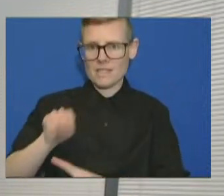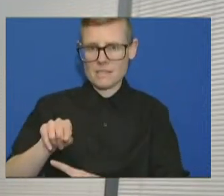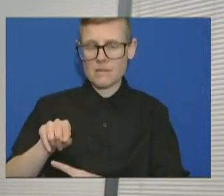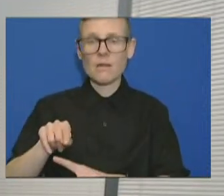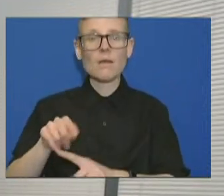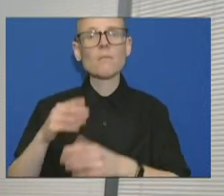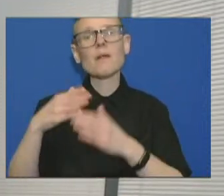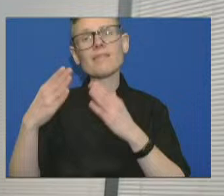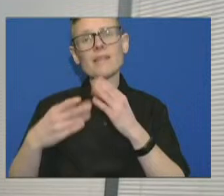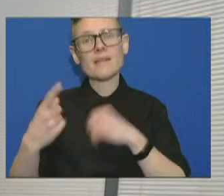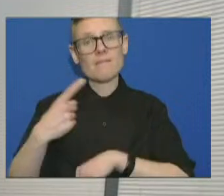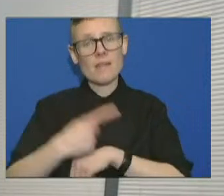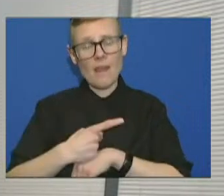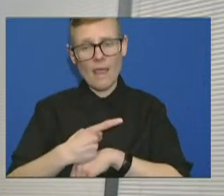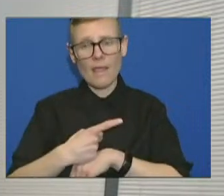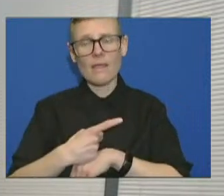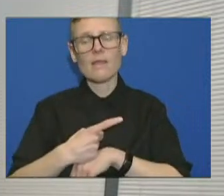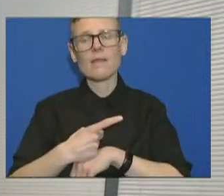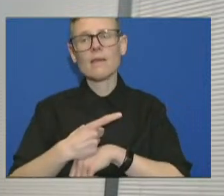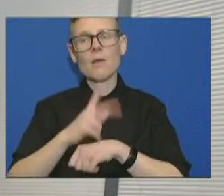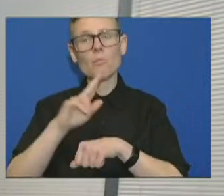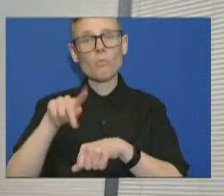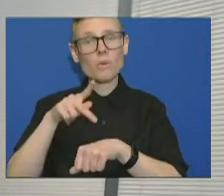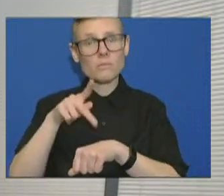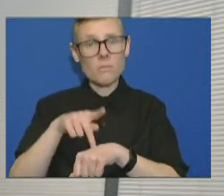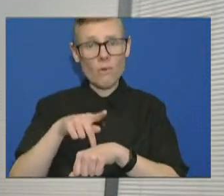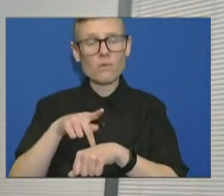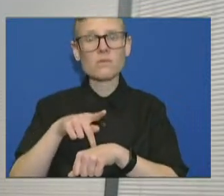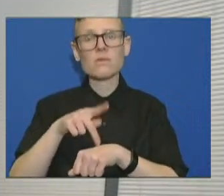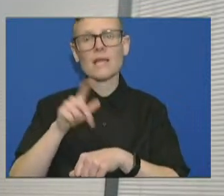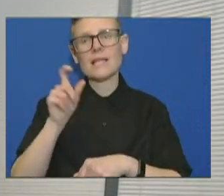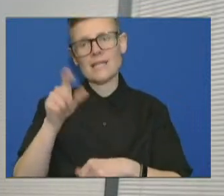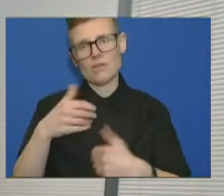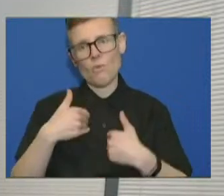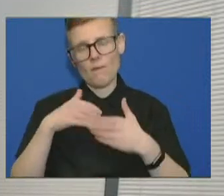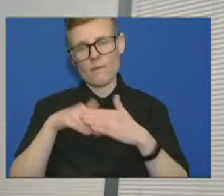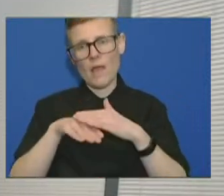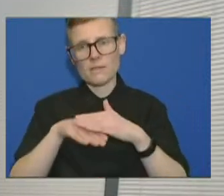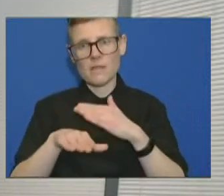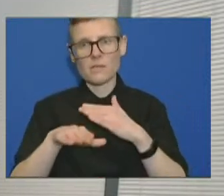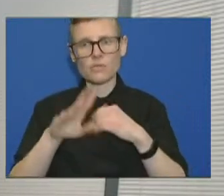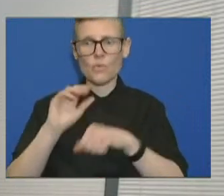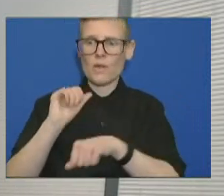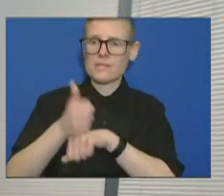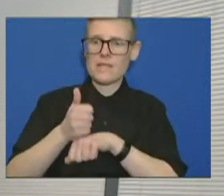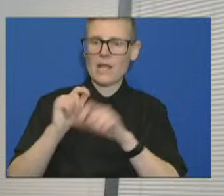benefits. M.C.P.S. Has changed my mind about that, but at the